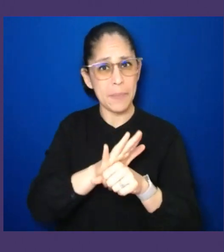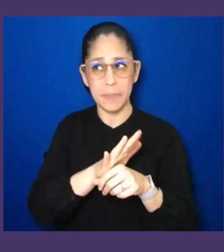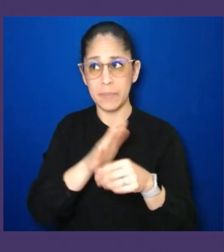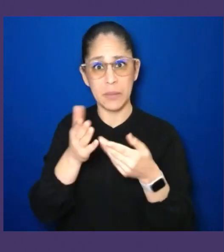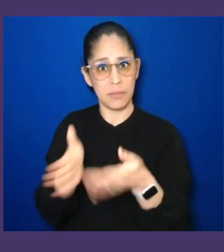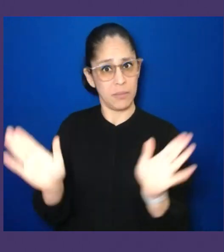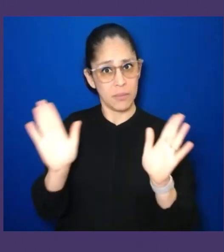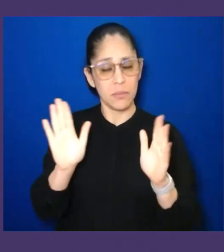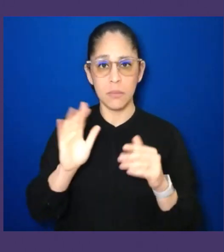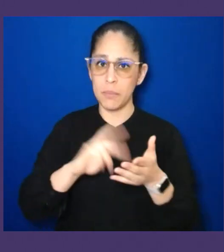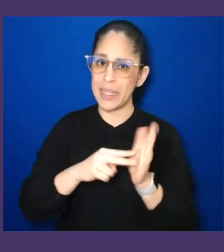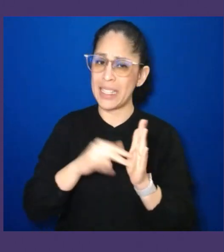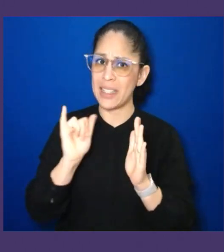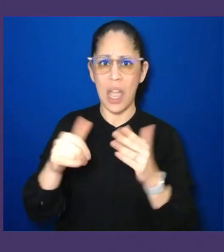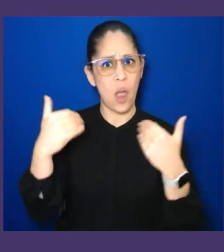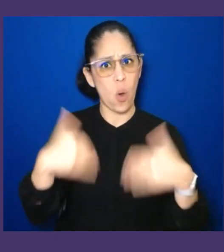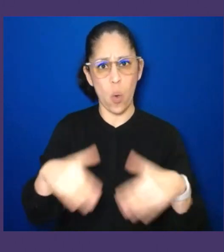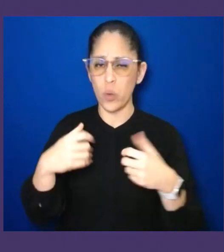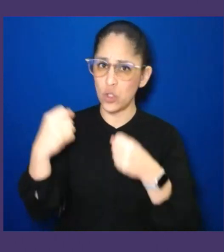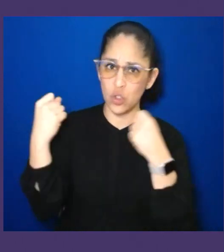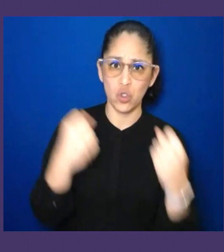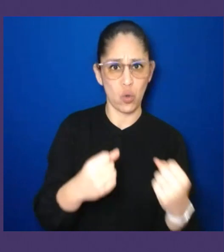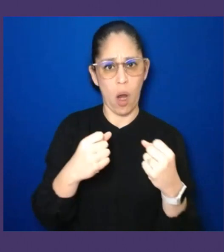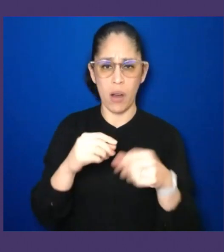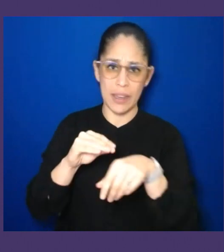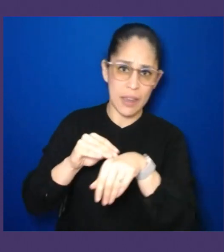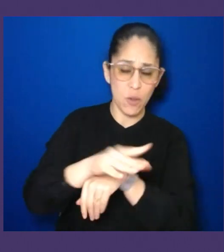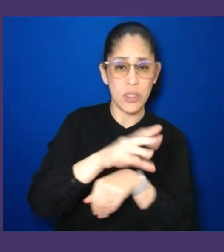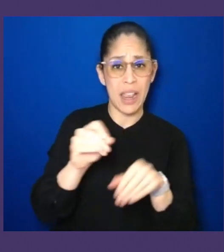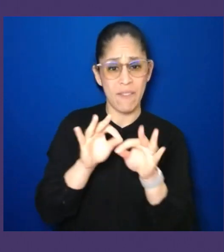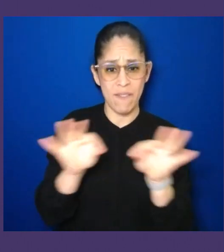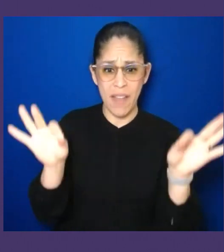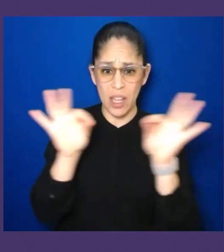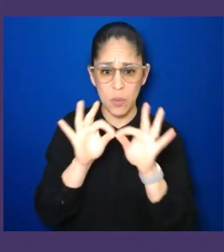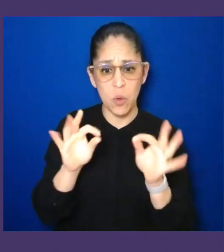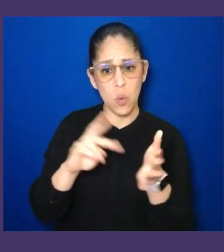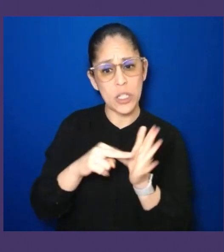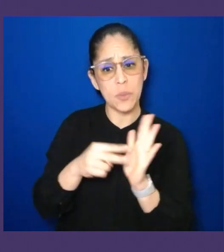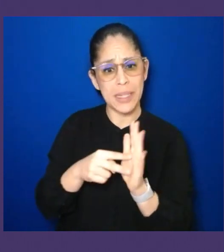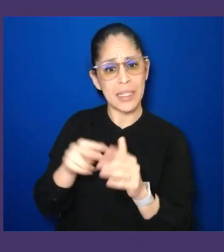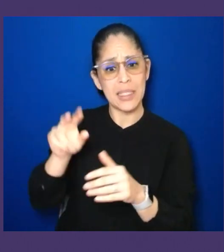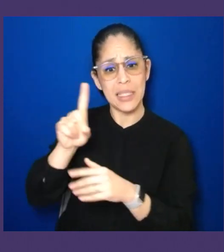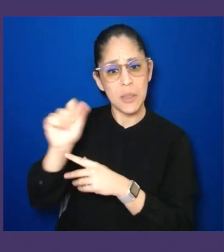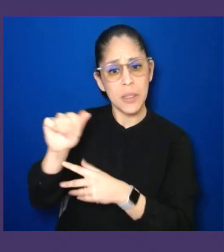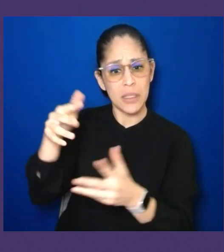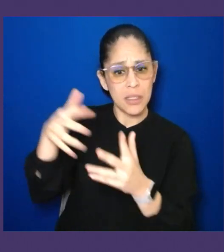Is integrating disability into your annual reporting or normalizing the depiction of people with disabilities